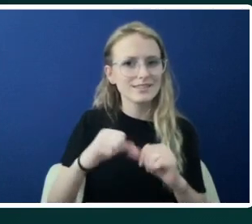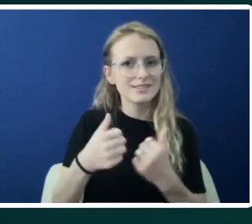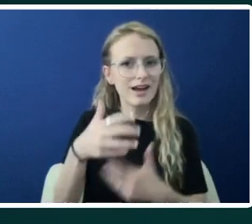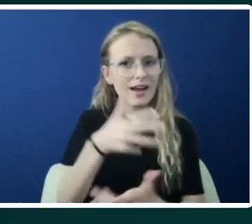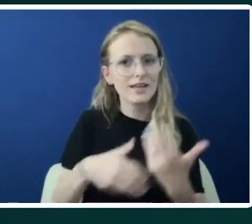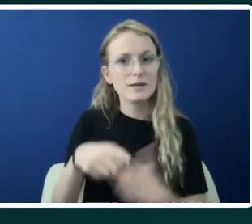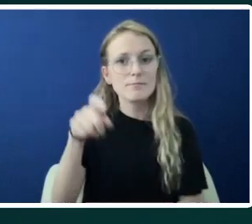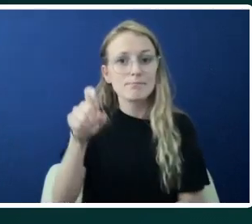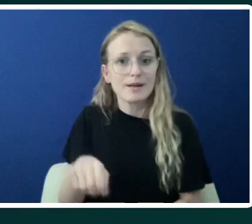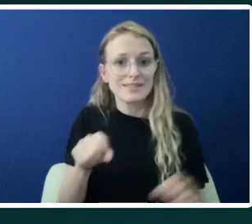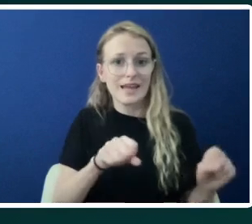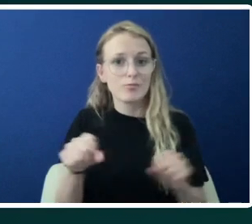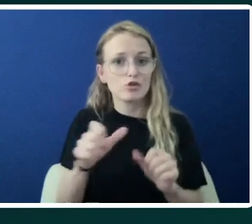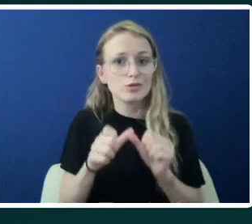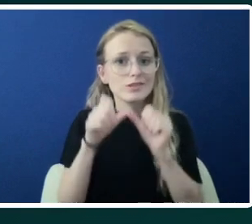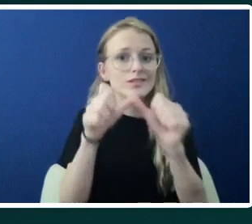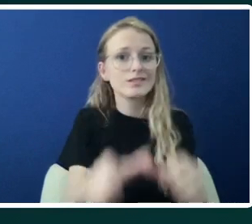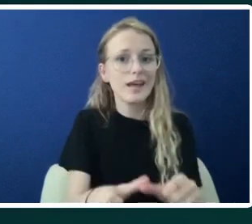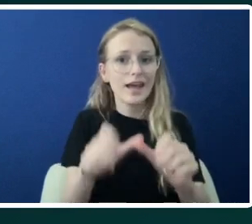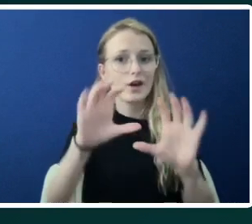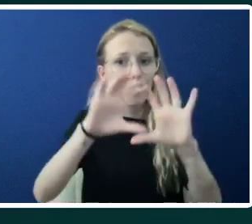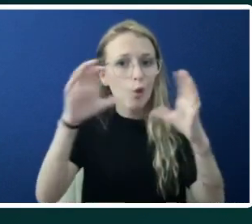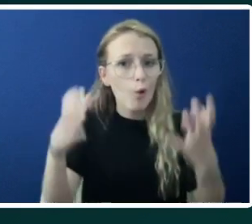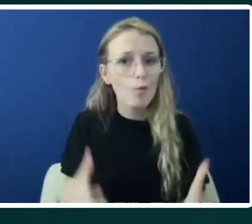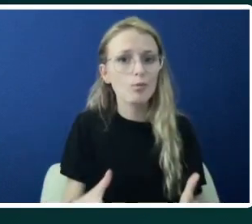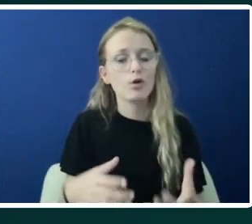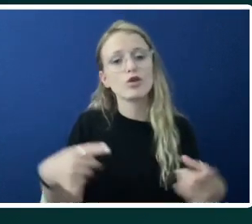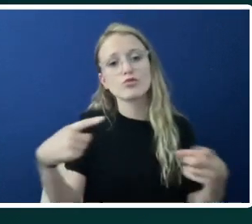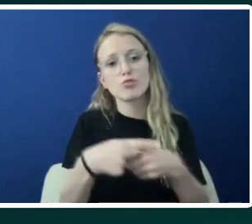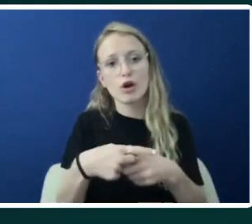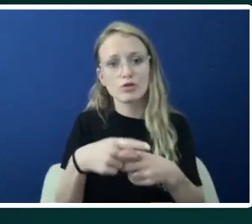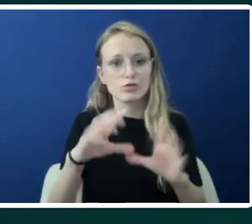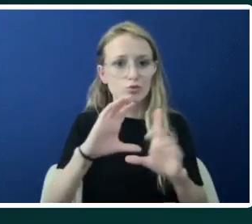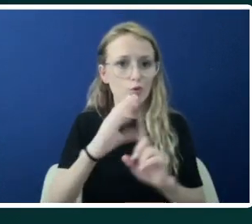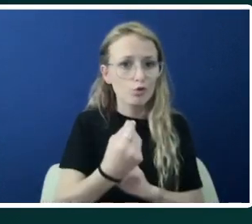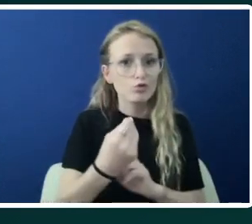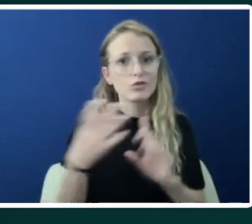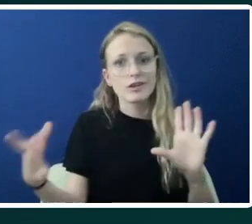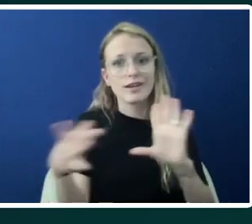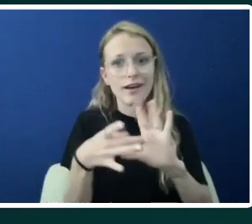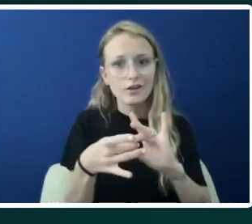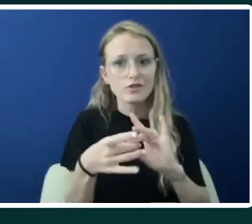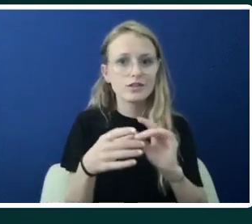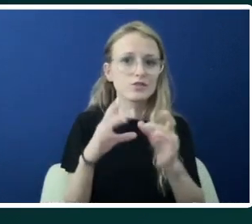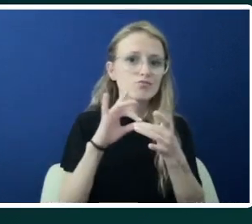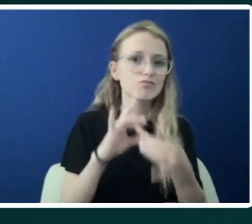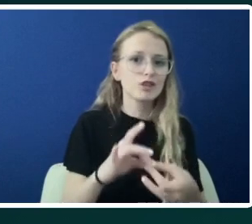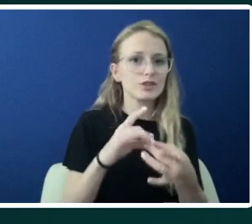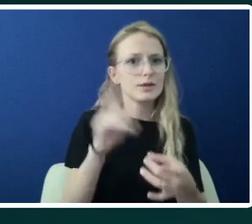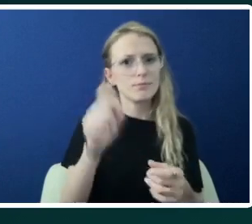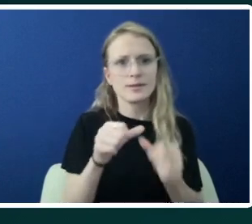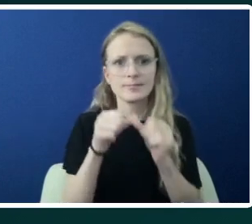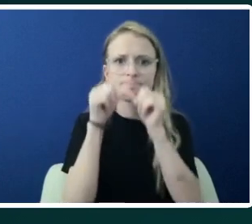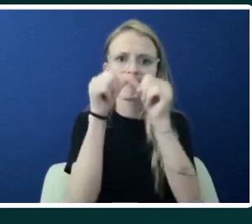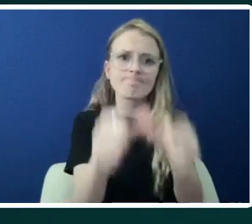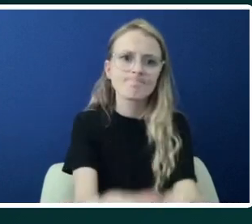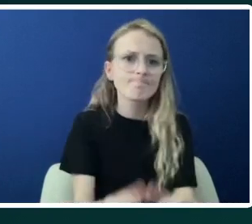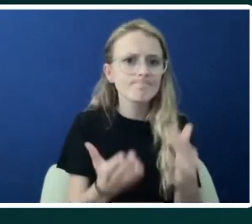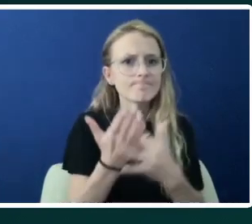connections and relationships. And that is indeed exactly what this program does for the students